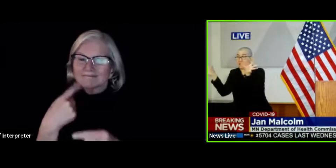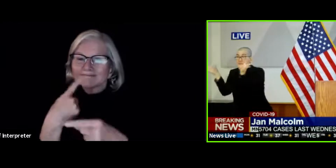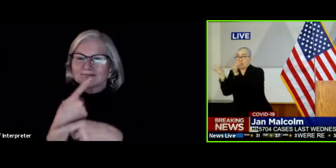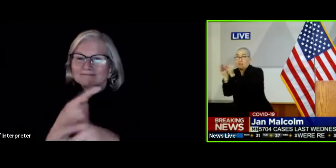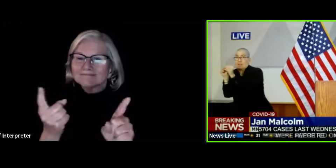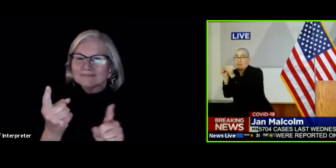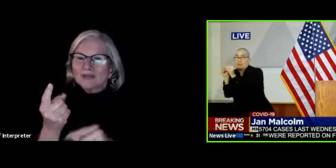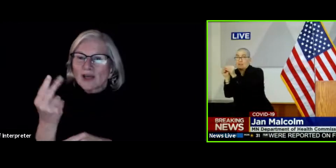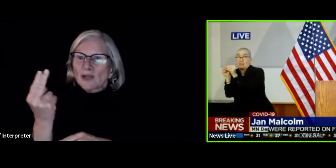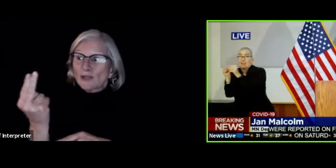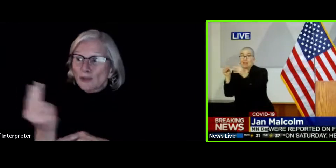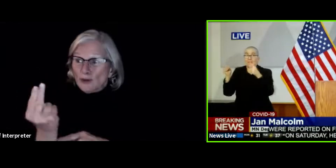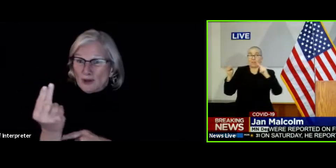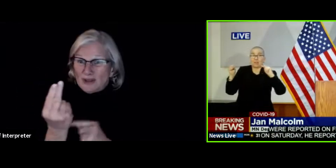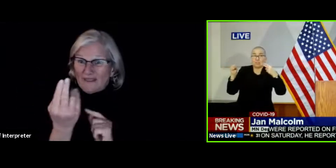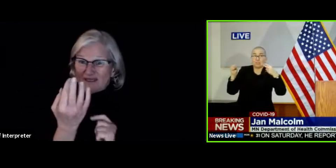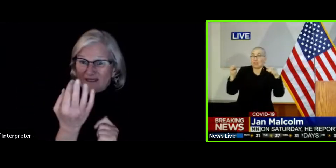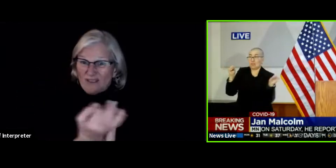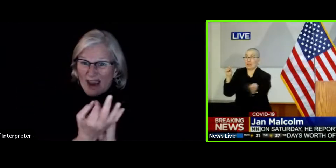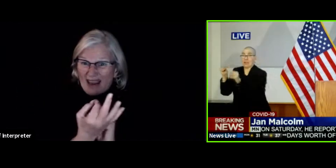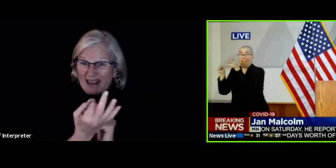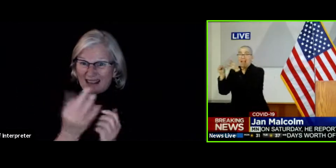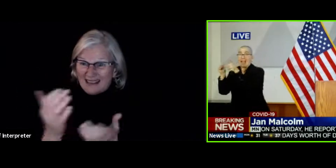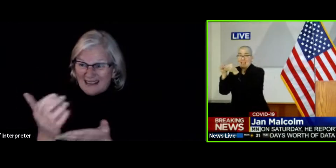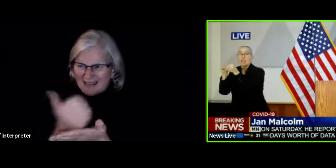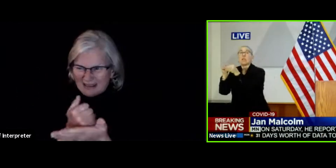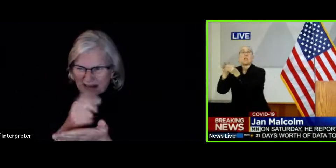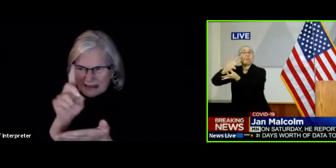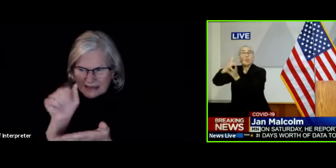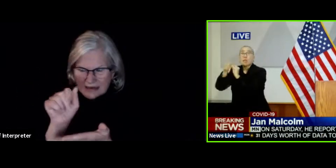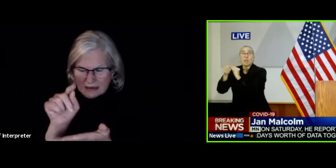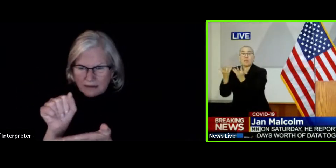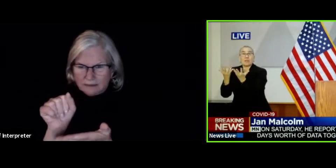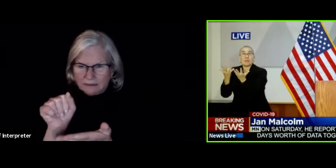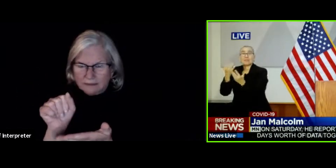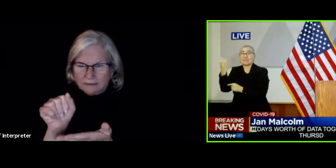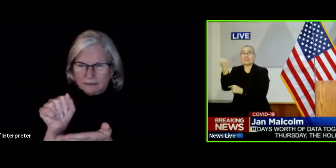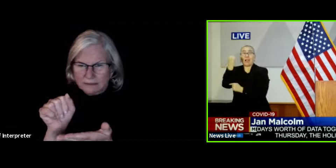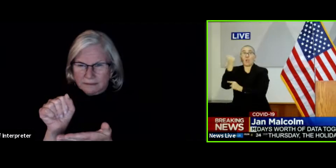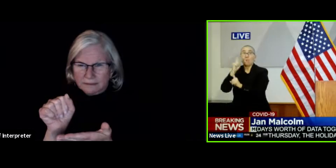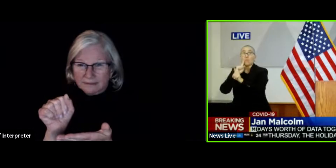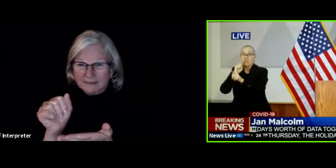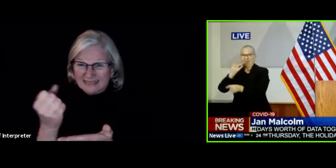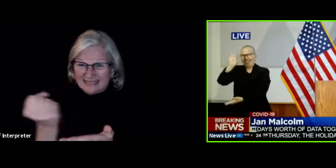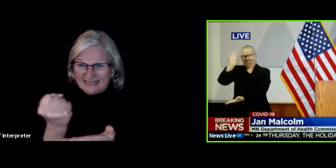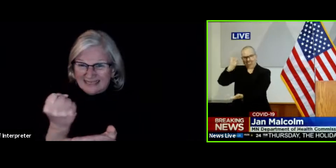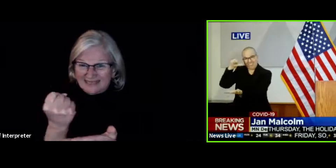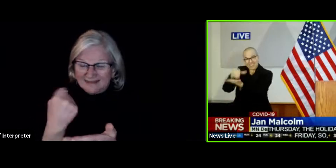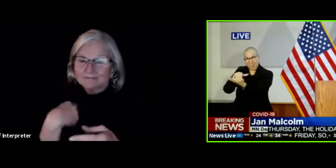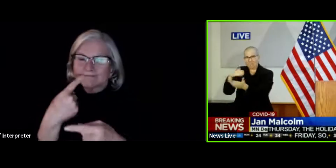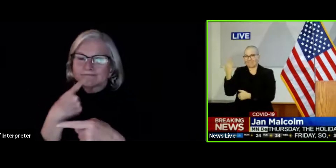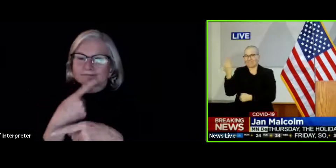AND FRIDAY, SO ON SATURDAY, WE REPORTED 9,015 TOTAL CASES FROM BOSS THURSDAY